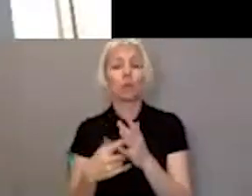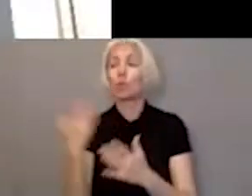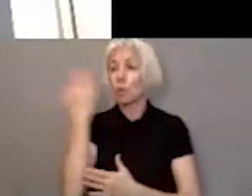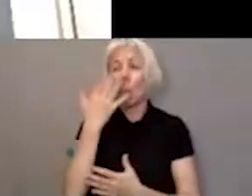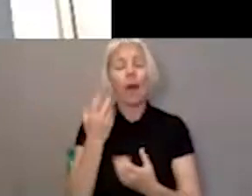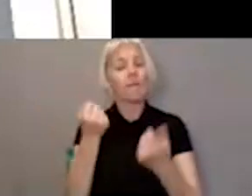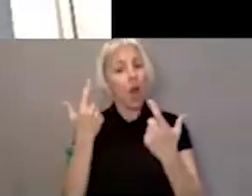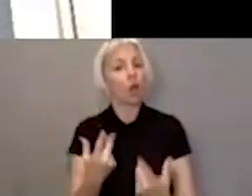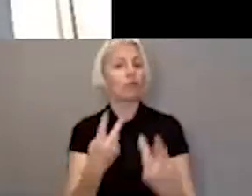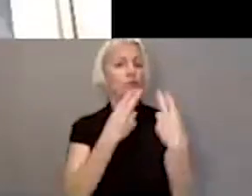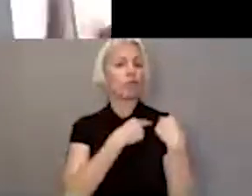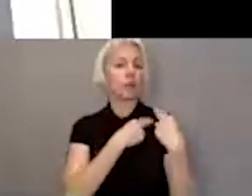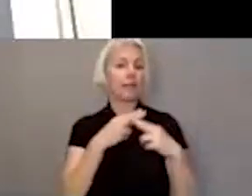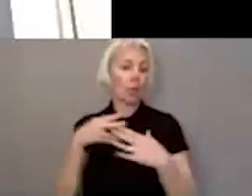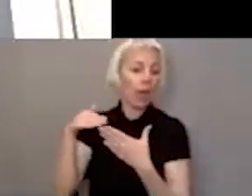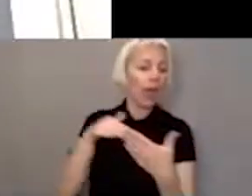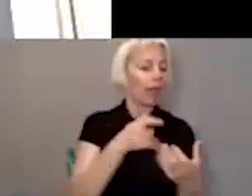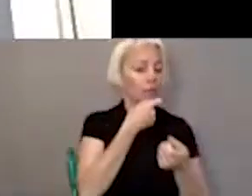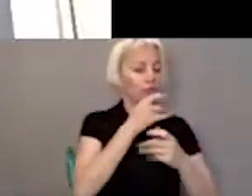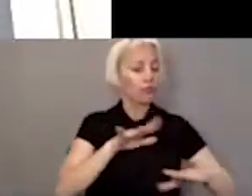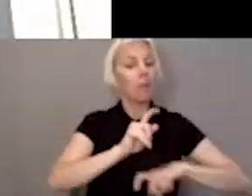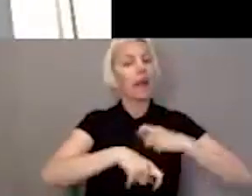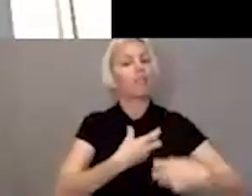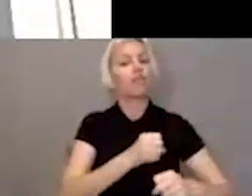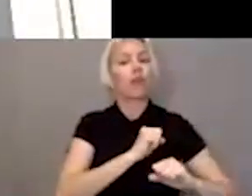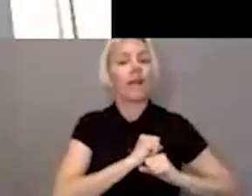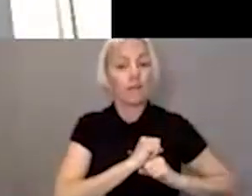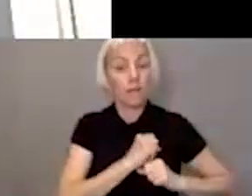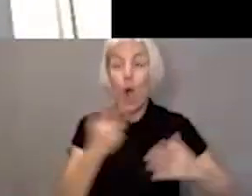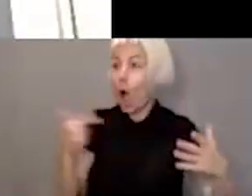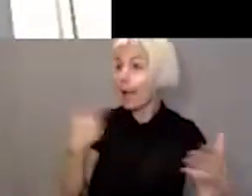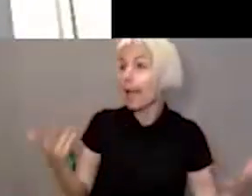I would encourage teachers, I would encourage all educators, I'd encourage all of those